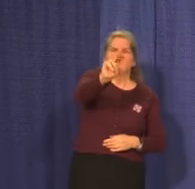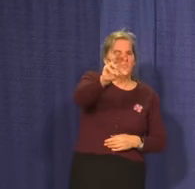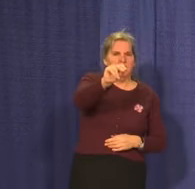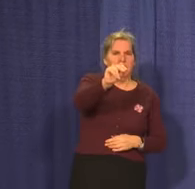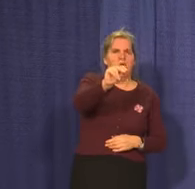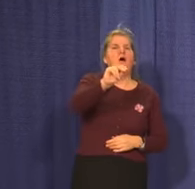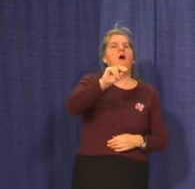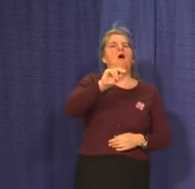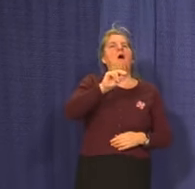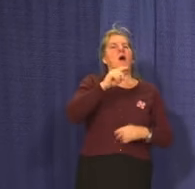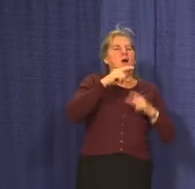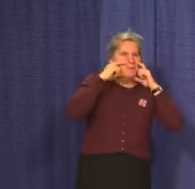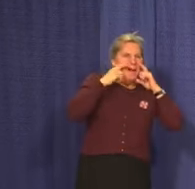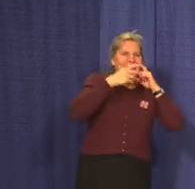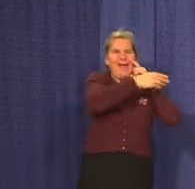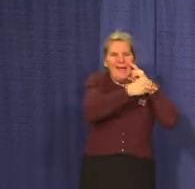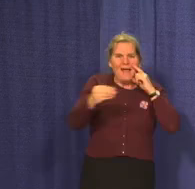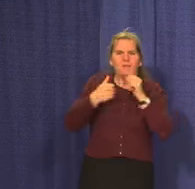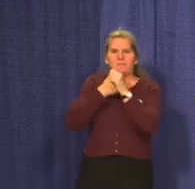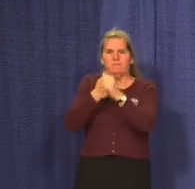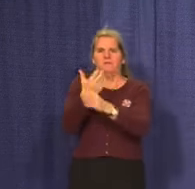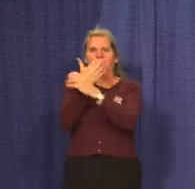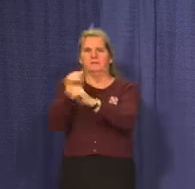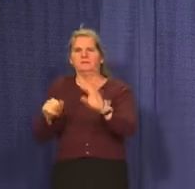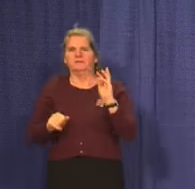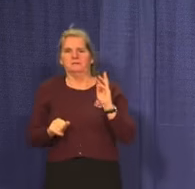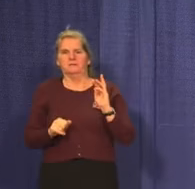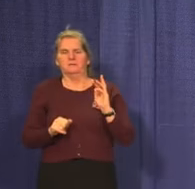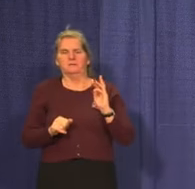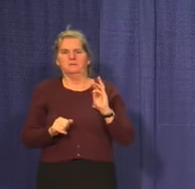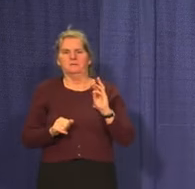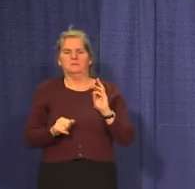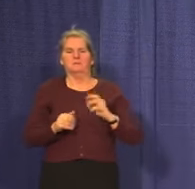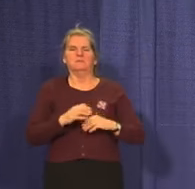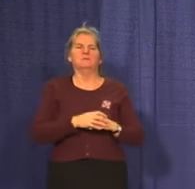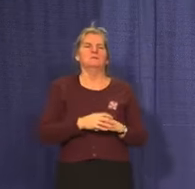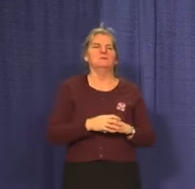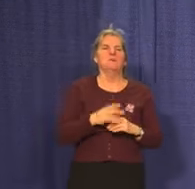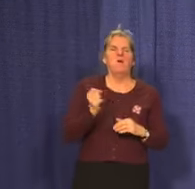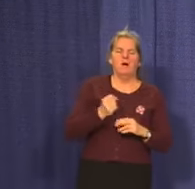AS THIS IS AN INTERIM UPDATE, I WILL KEEP IT SHORT SO WE CAN ADDRESS QUESTIONS.